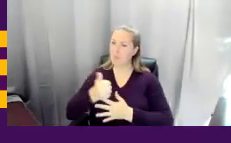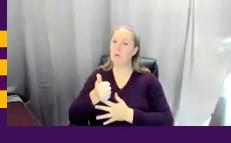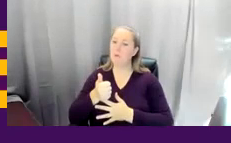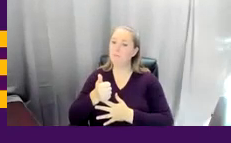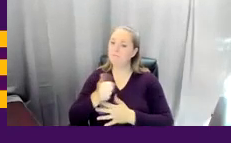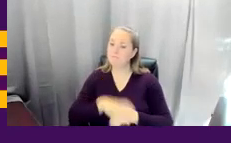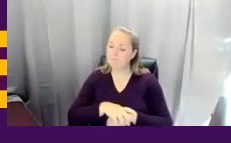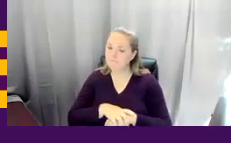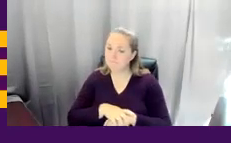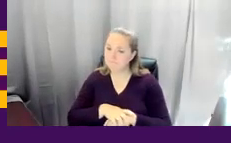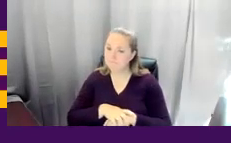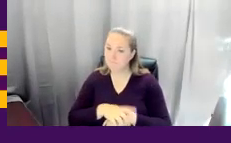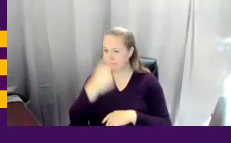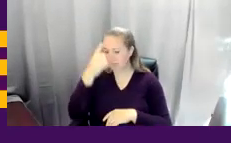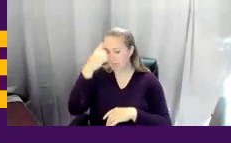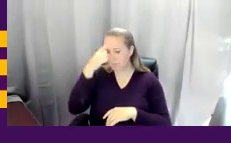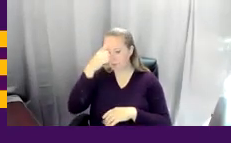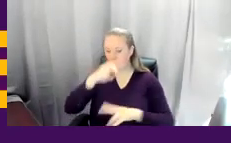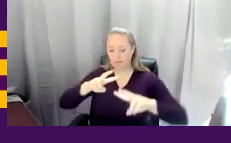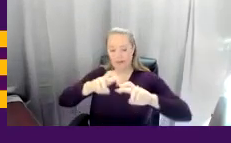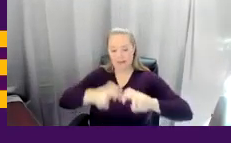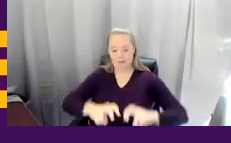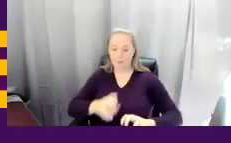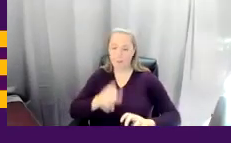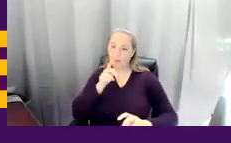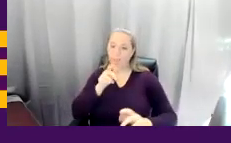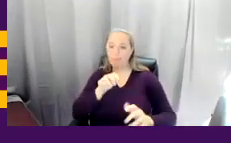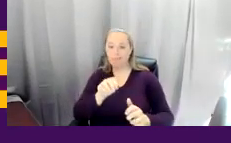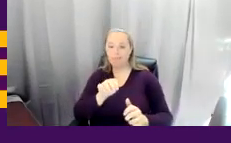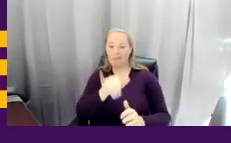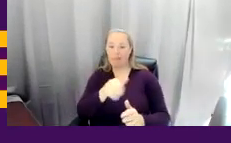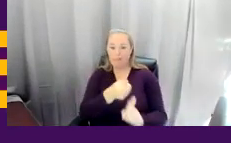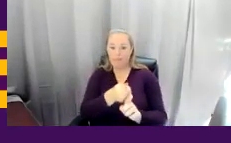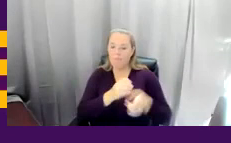TYPE OF APPLICATIONS THAT WE ARE GOING TO BE FUNDING WITHIN THIS POPULATION CATEGORY, BUT THIS IS TO BE